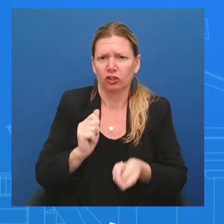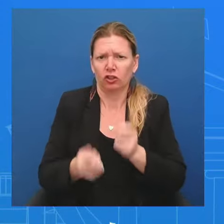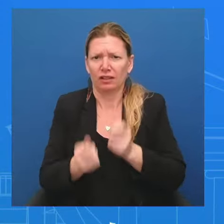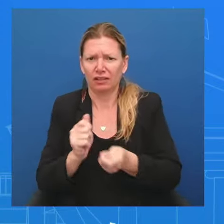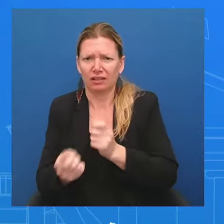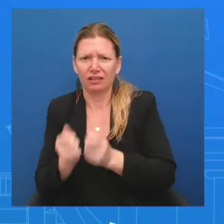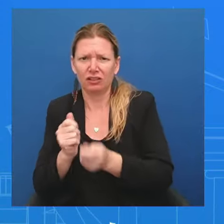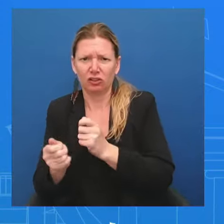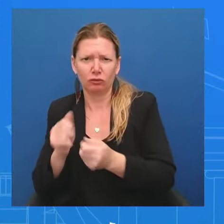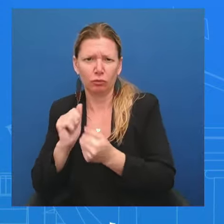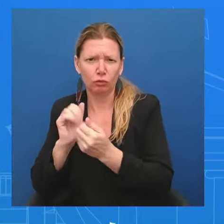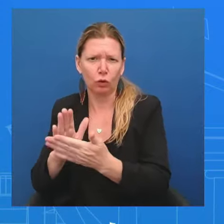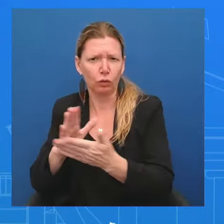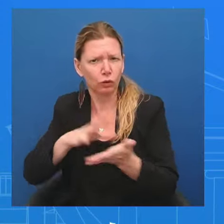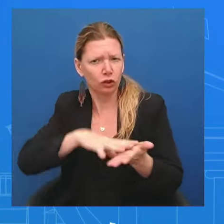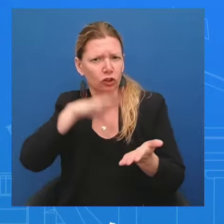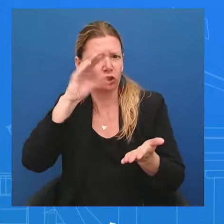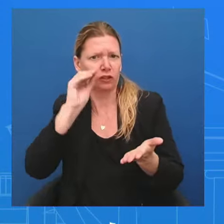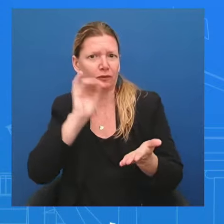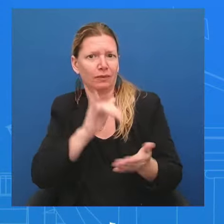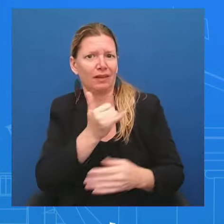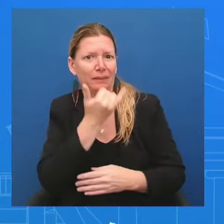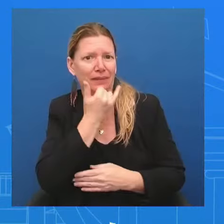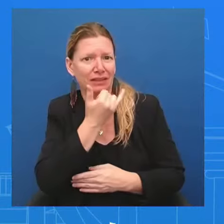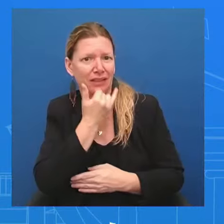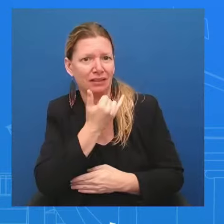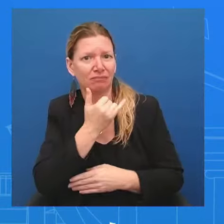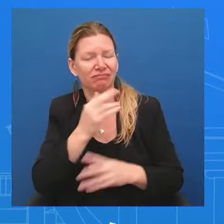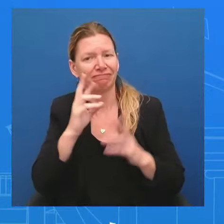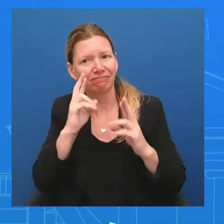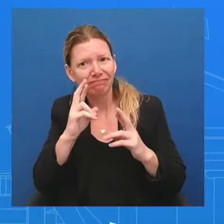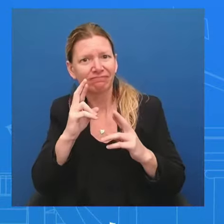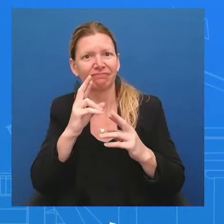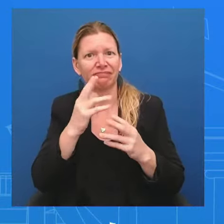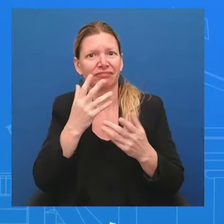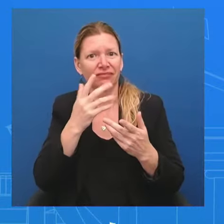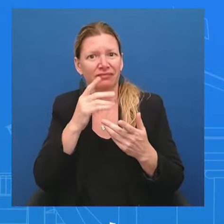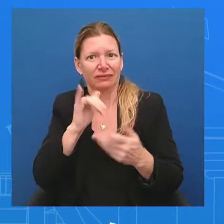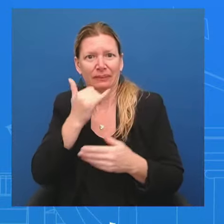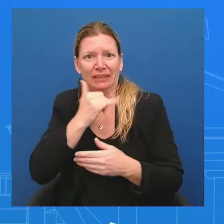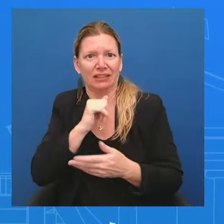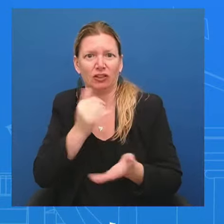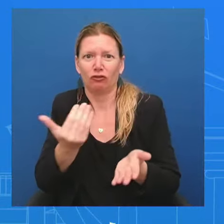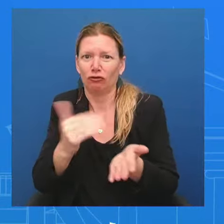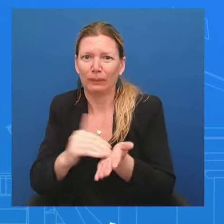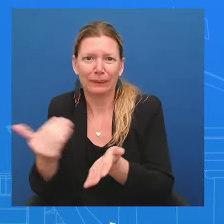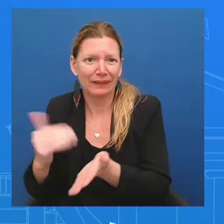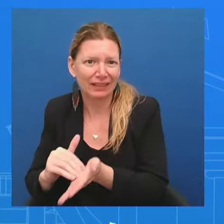including as we pulled out of Afghanistan where we did take a tragic -- We conducted an airstrike,